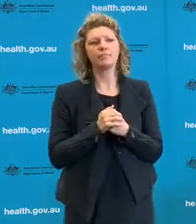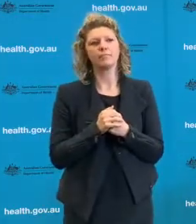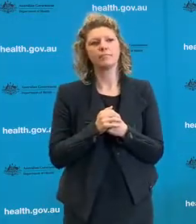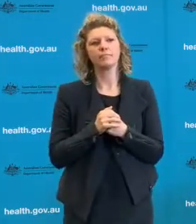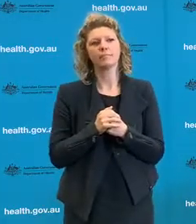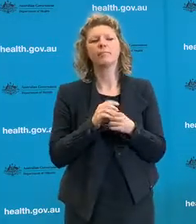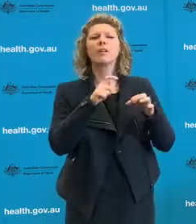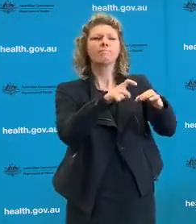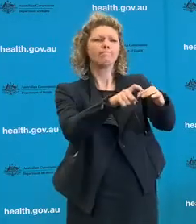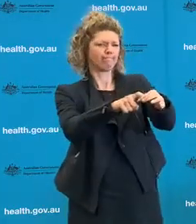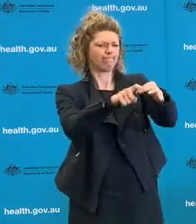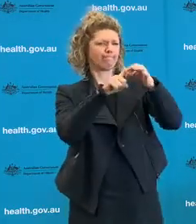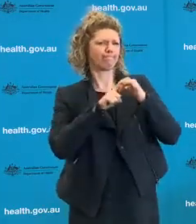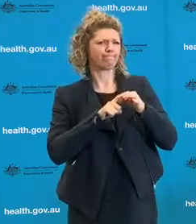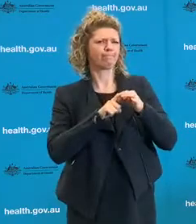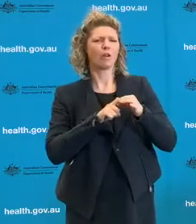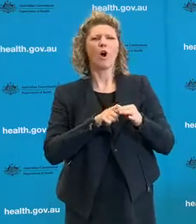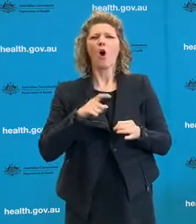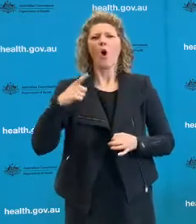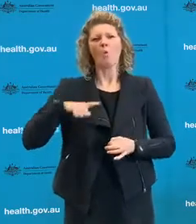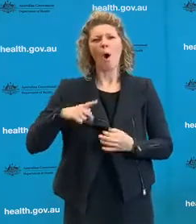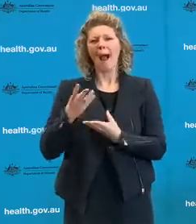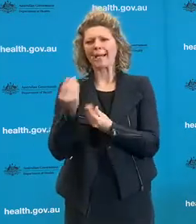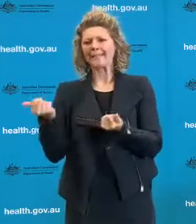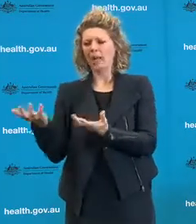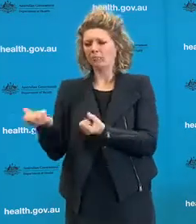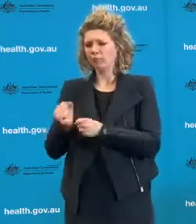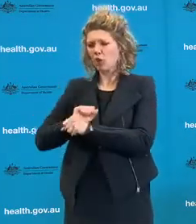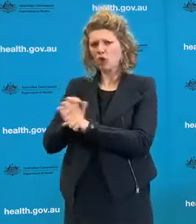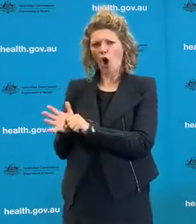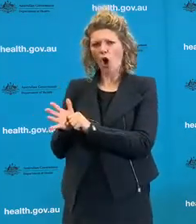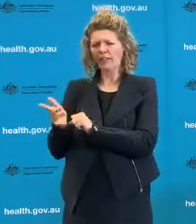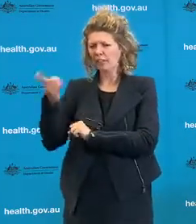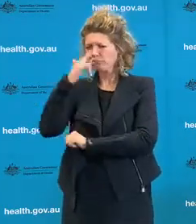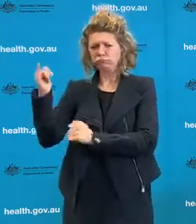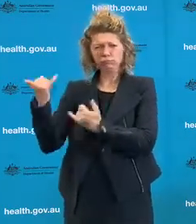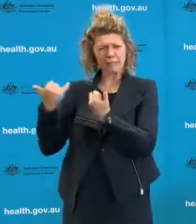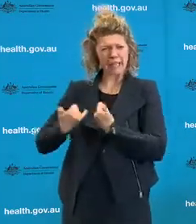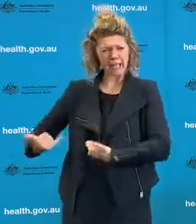got sick? Like what makes them different? Is there any research going into that study as well?